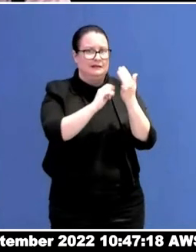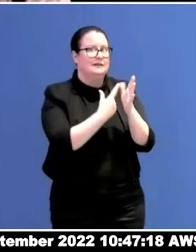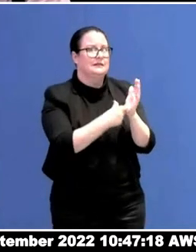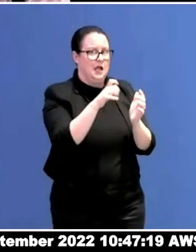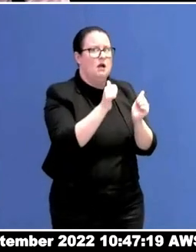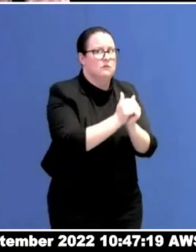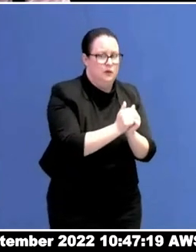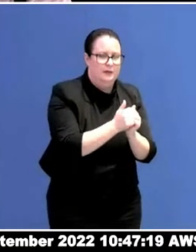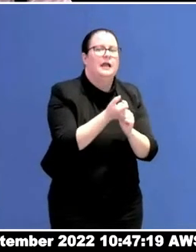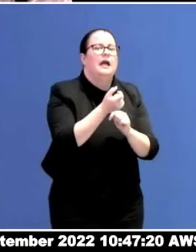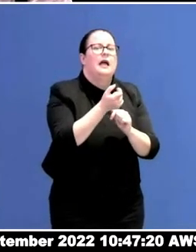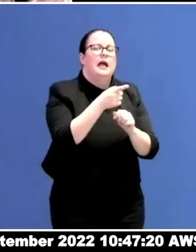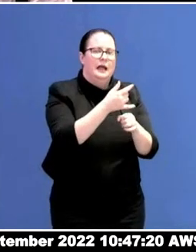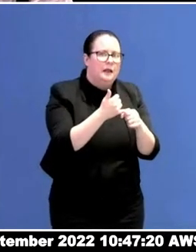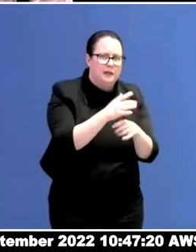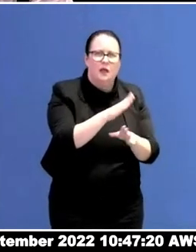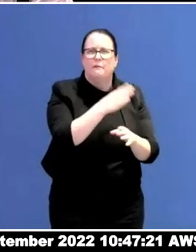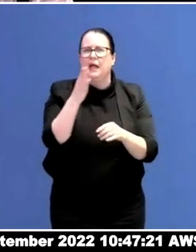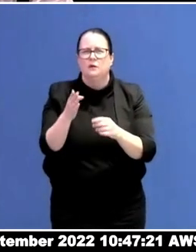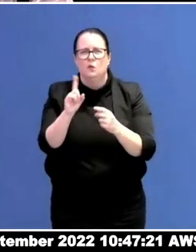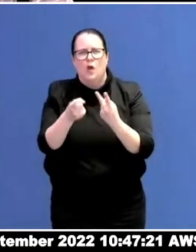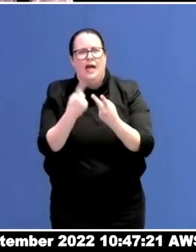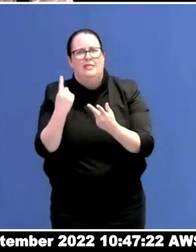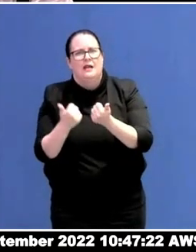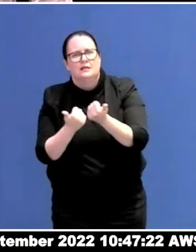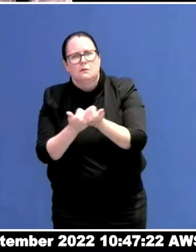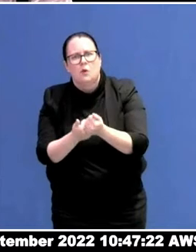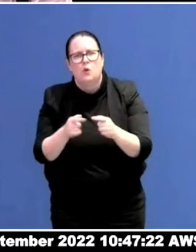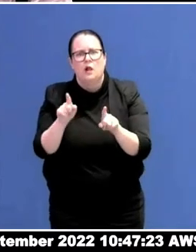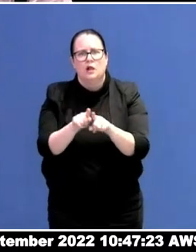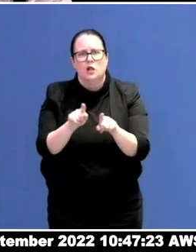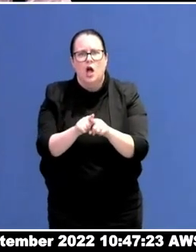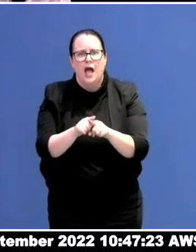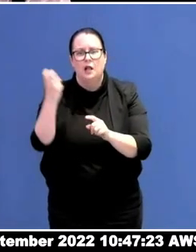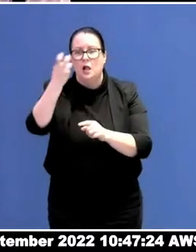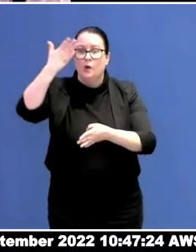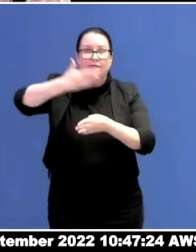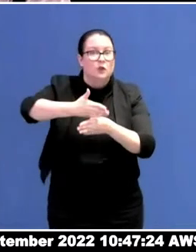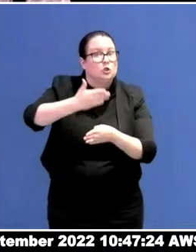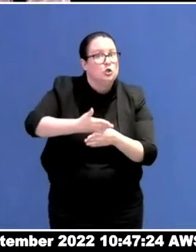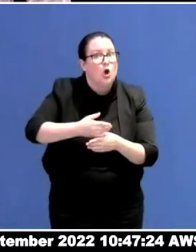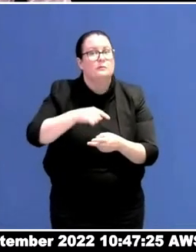medication. What about more broad supports such as looking for employment, transitioning